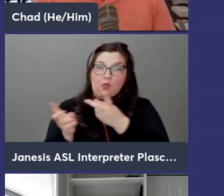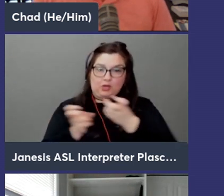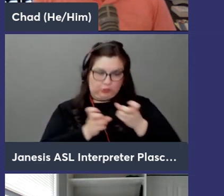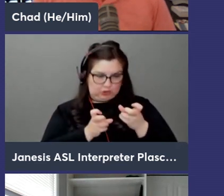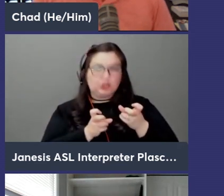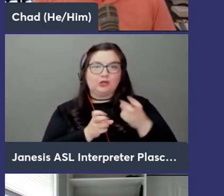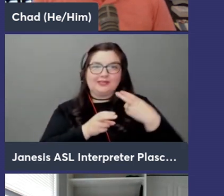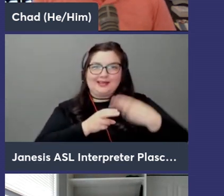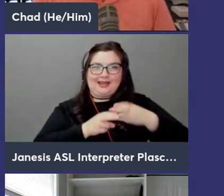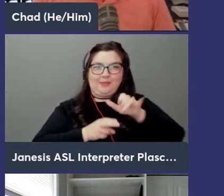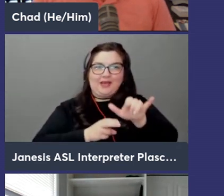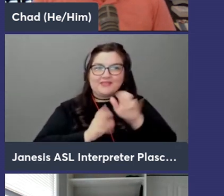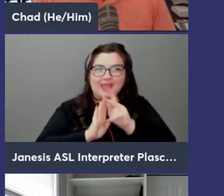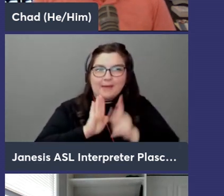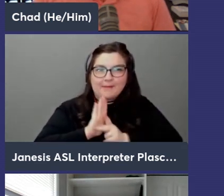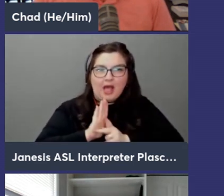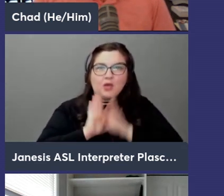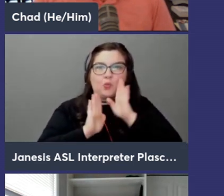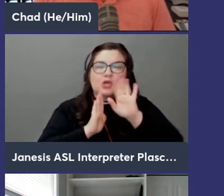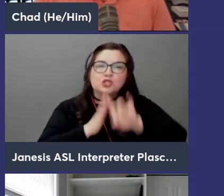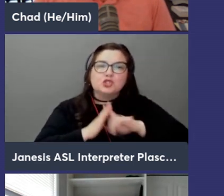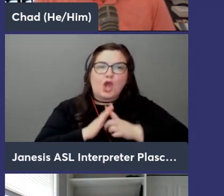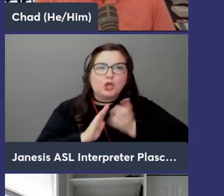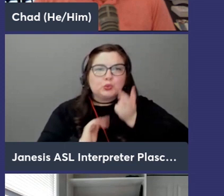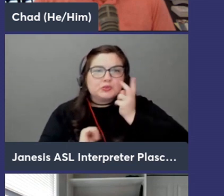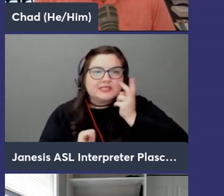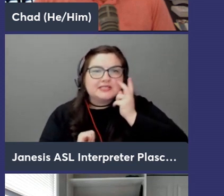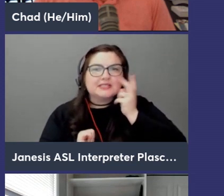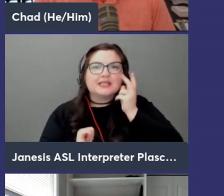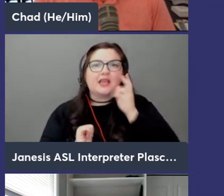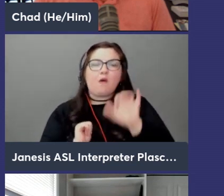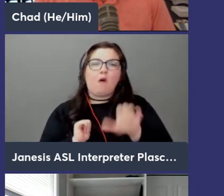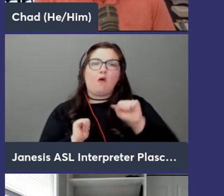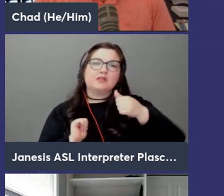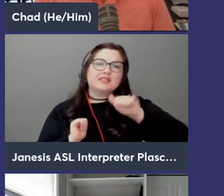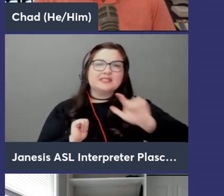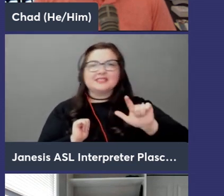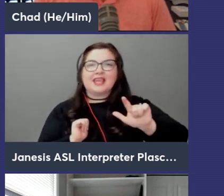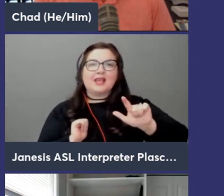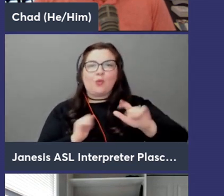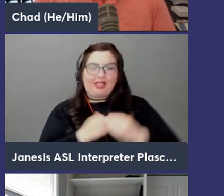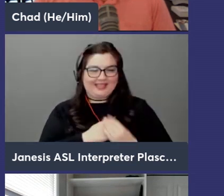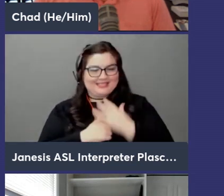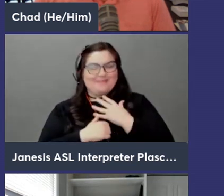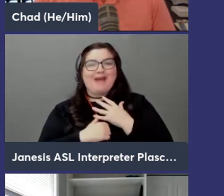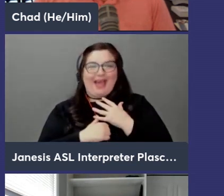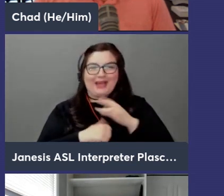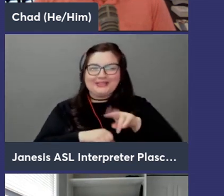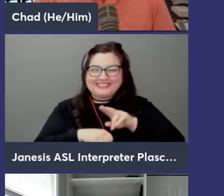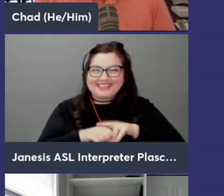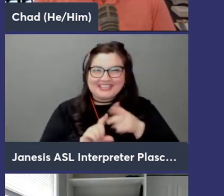So this is where you can start to see the sequel inspired nature of this. With the exception of the match,